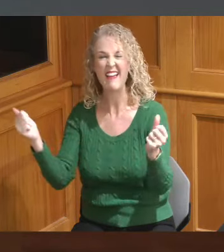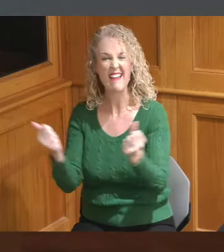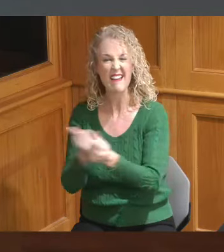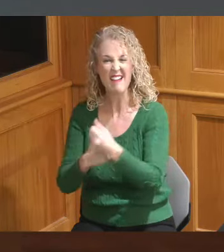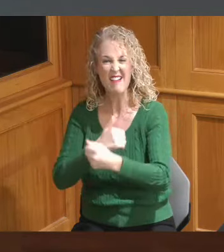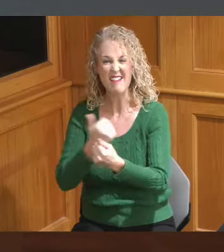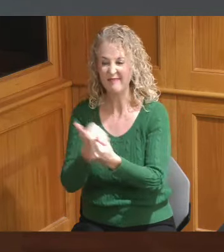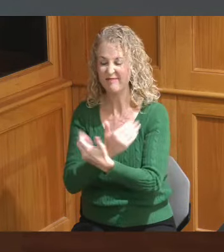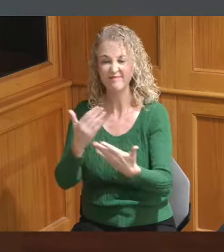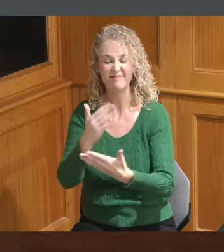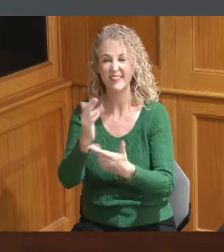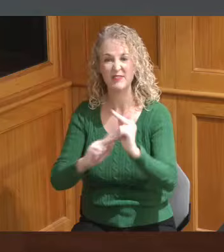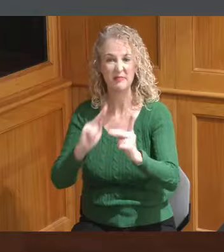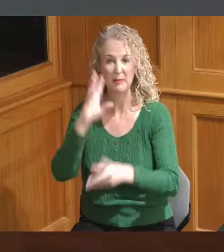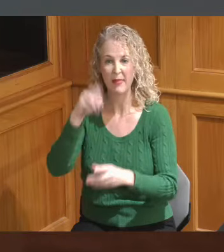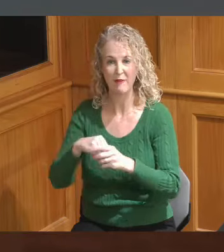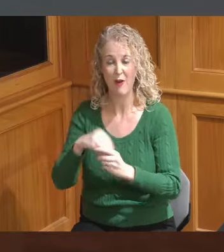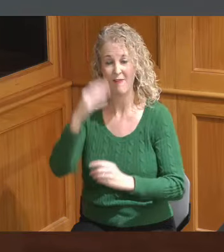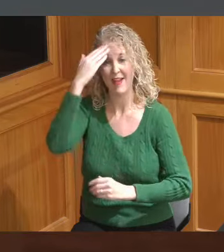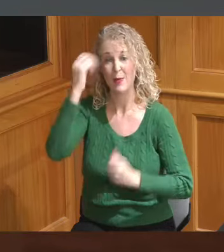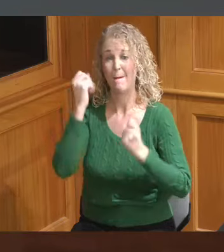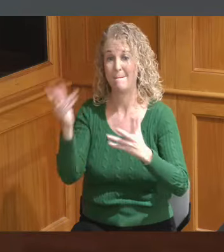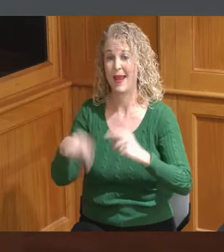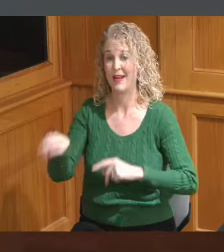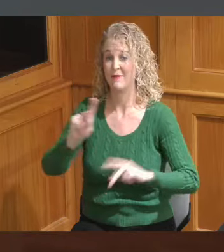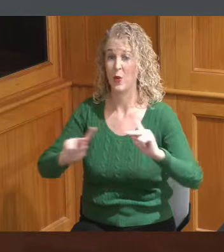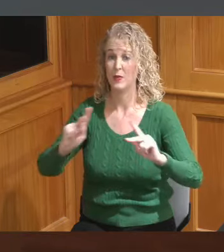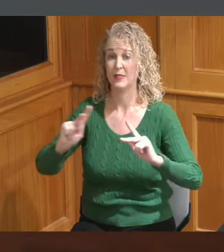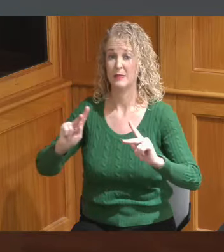Just want can't thank them enough. I know many of them probably lived away from home for a while